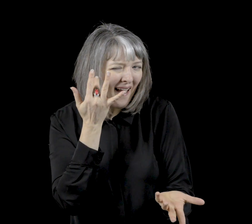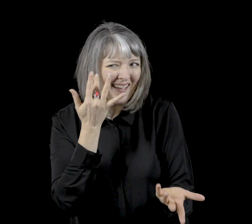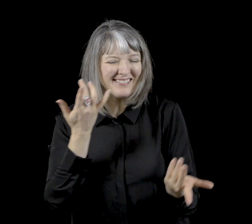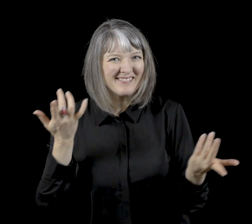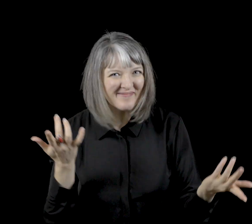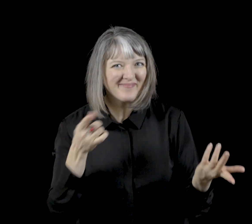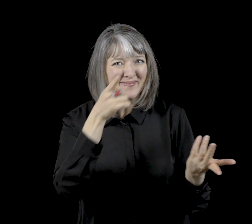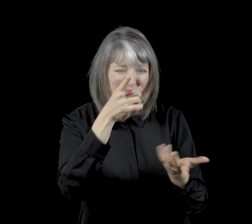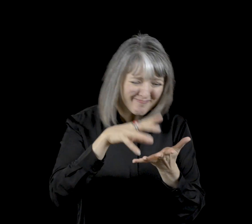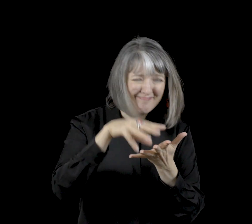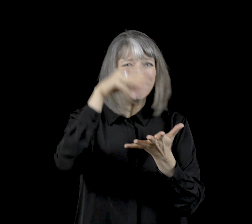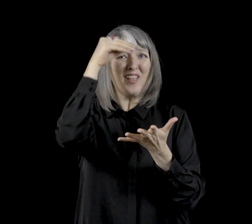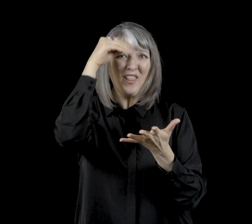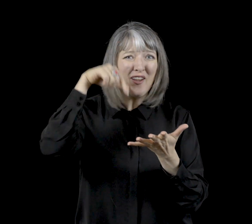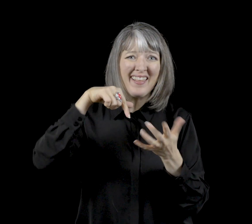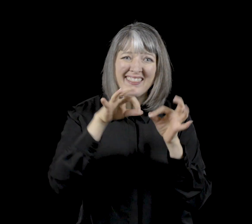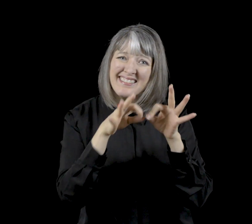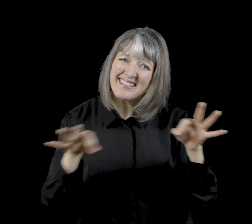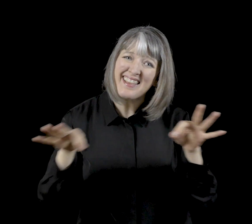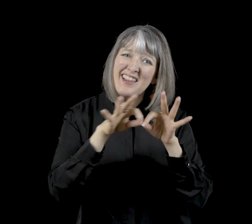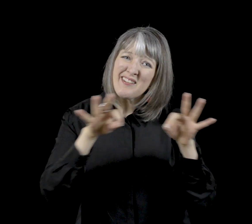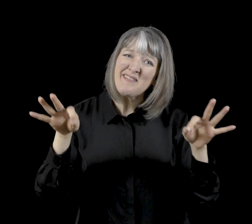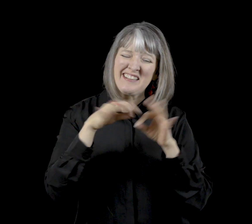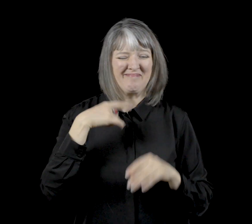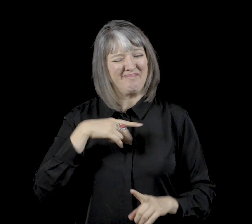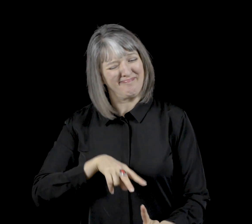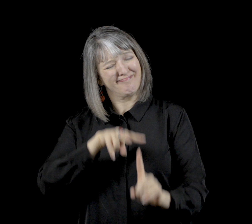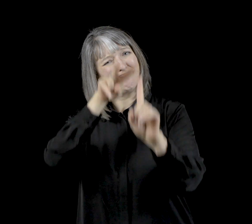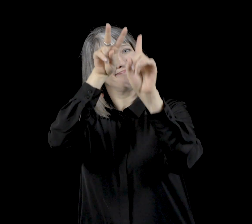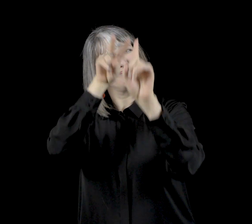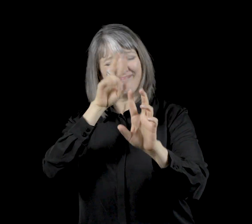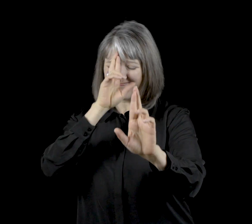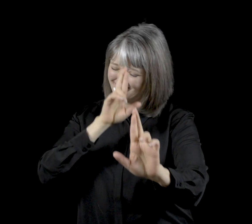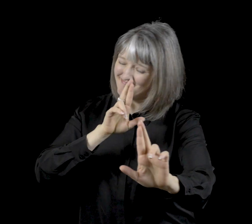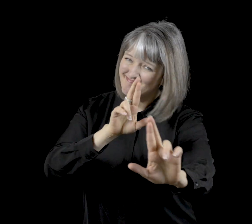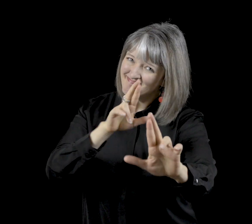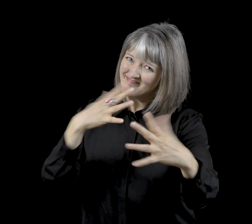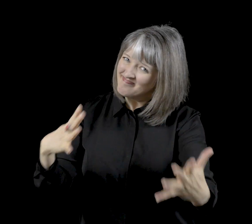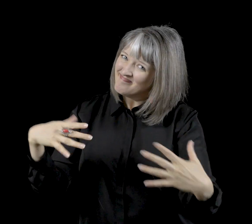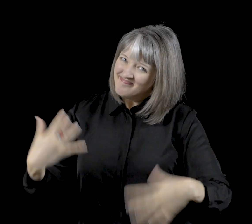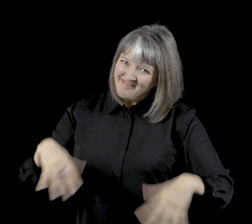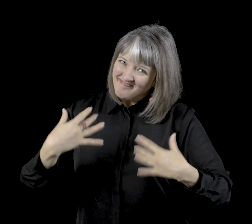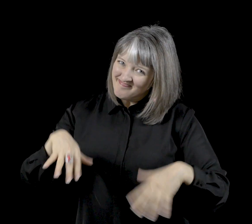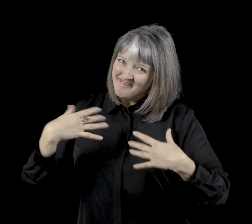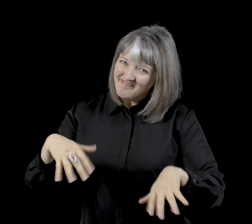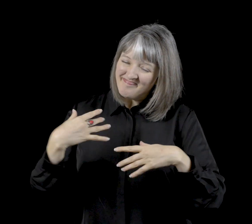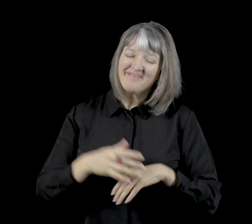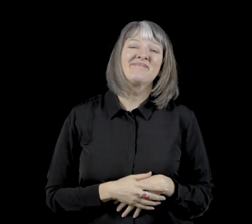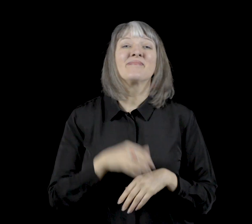I greatly respect and admire you for learning this language.